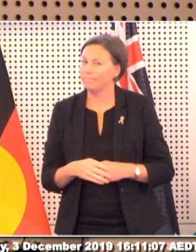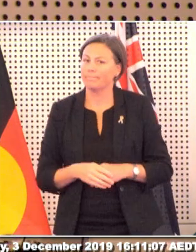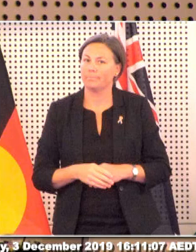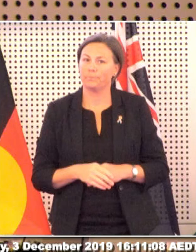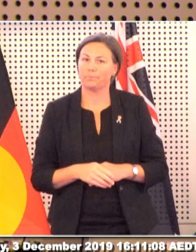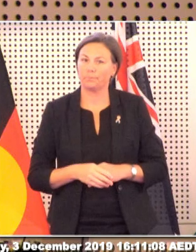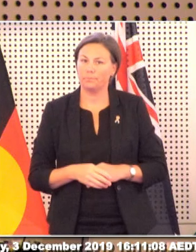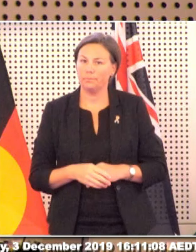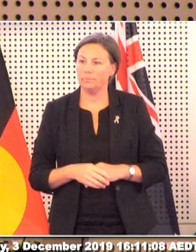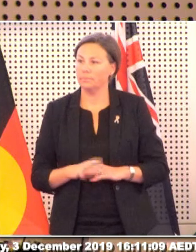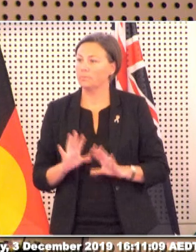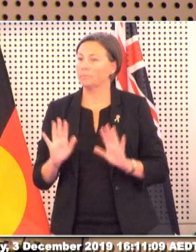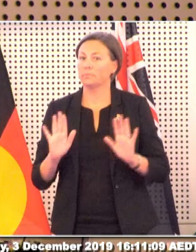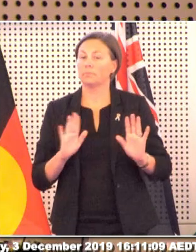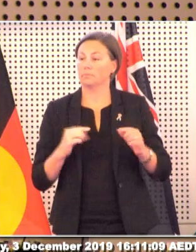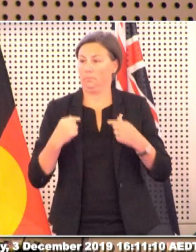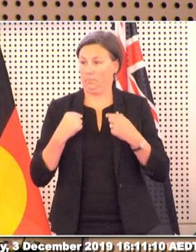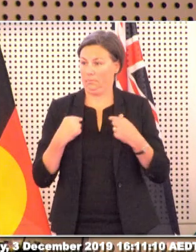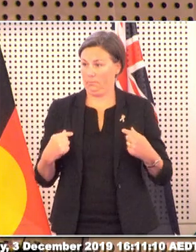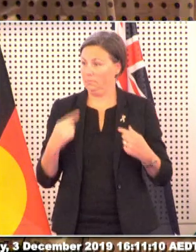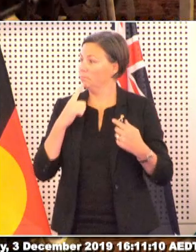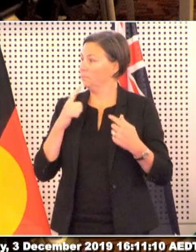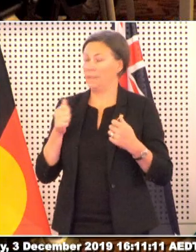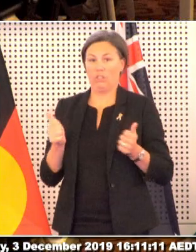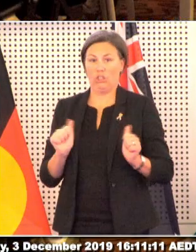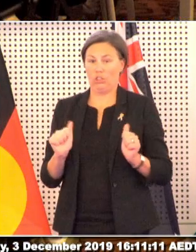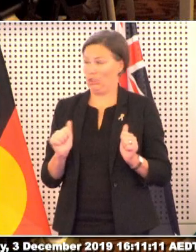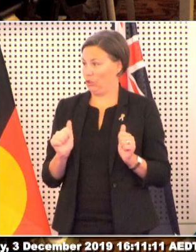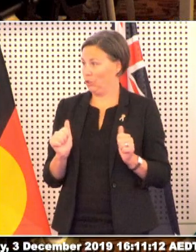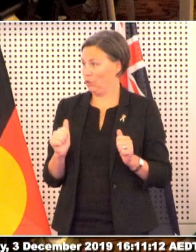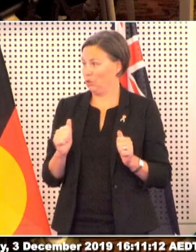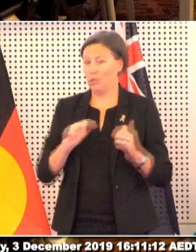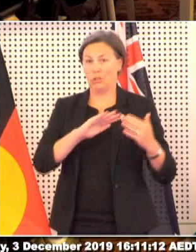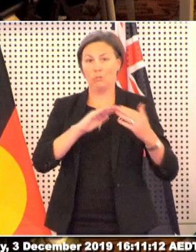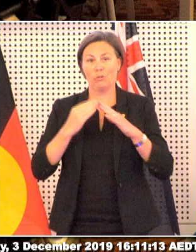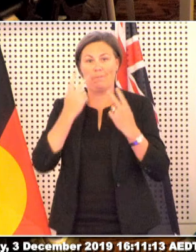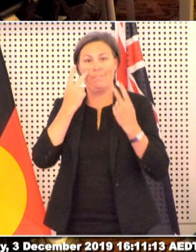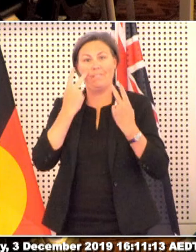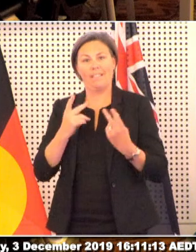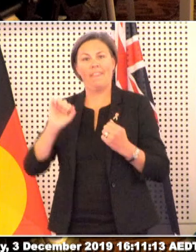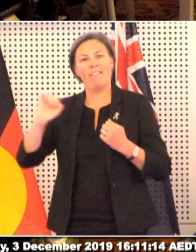Nothing more? So that concludes the evidence of our two Community Visitors and we thank them very much for their contribution.